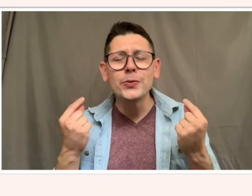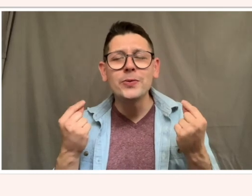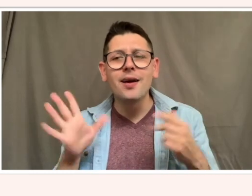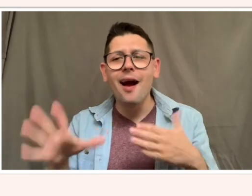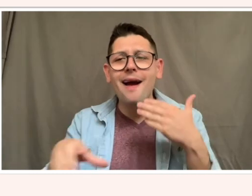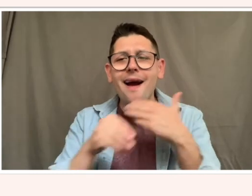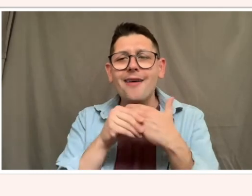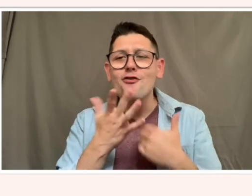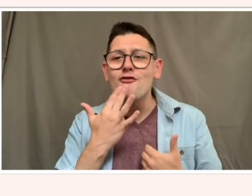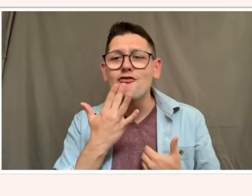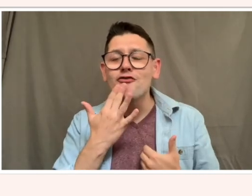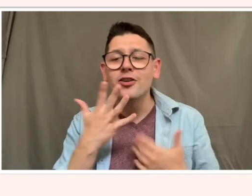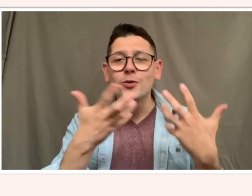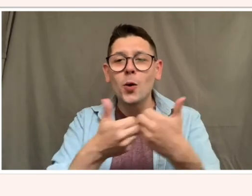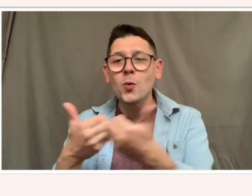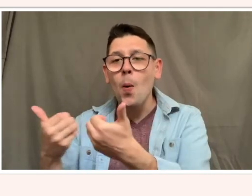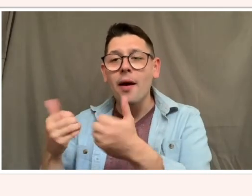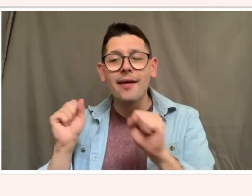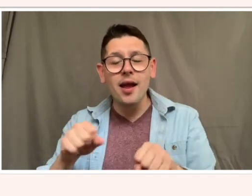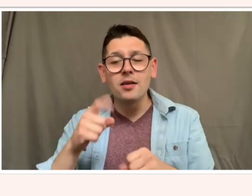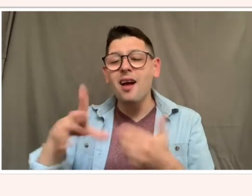Others may prefer the afternoon.